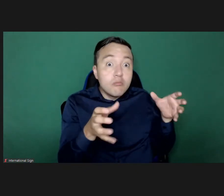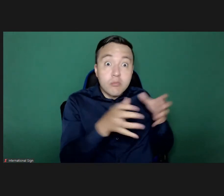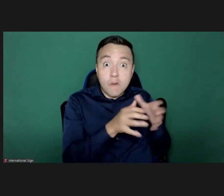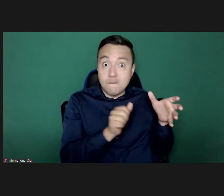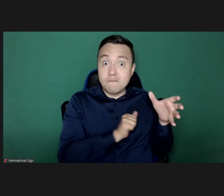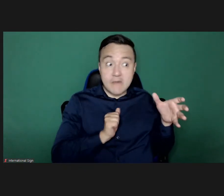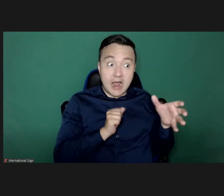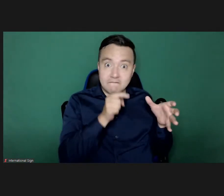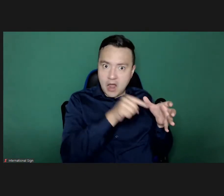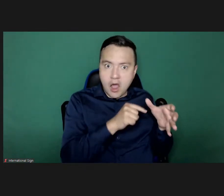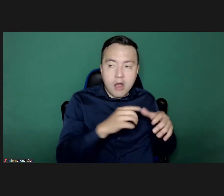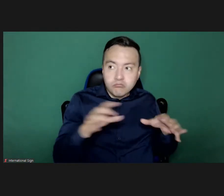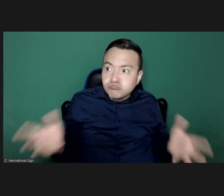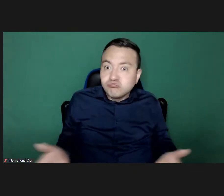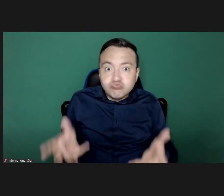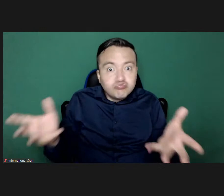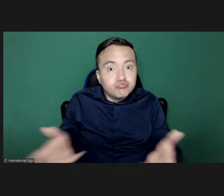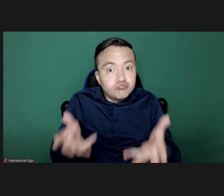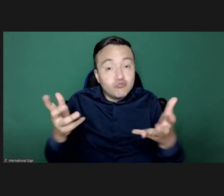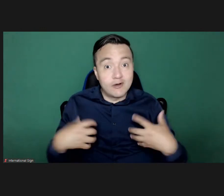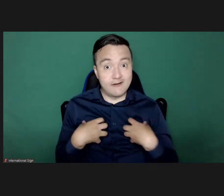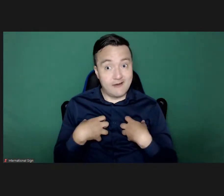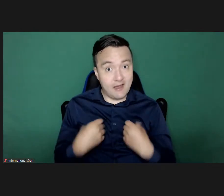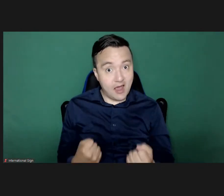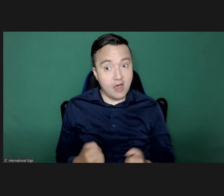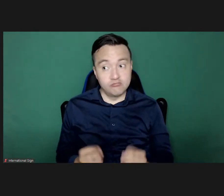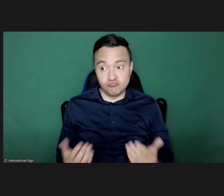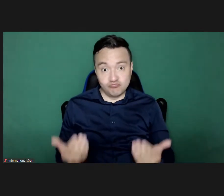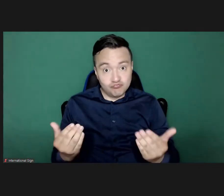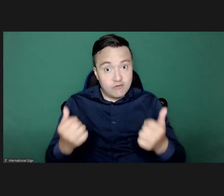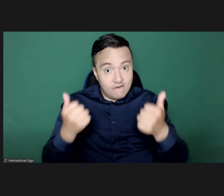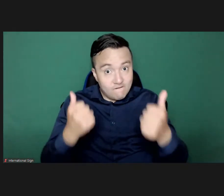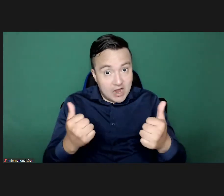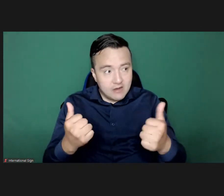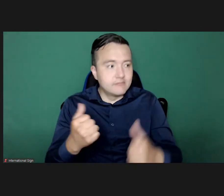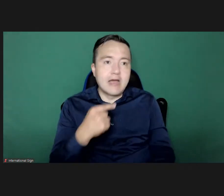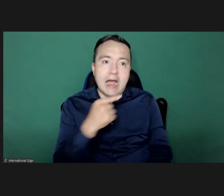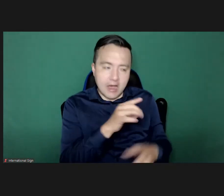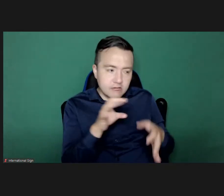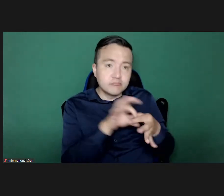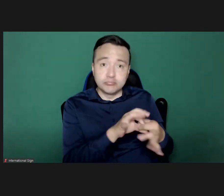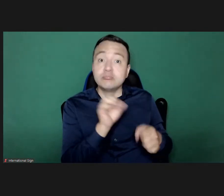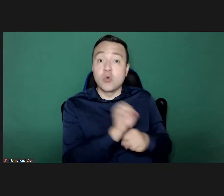#¿NOMBRE? without any problems. And I think really one has to find ways to